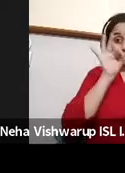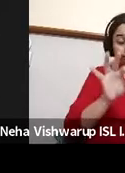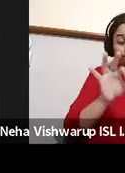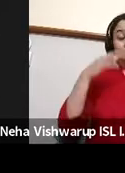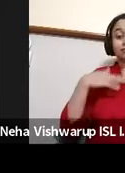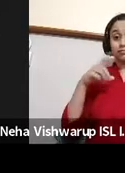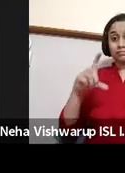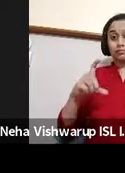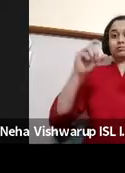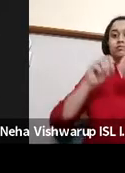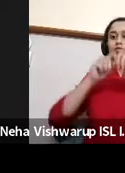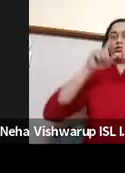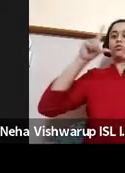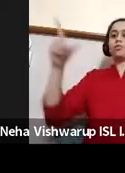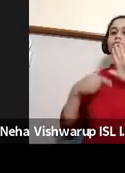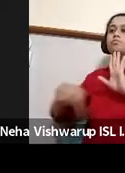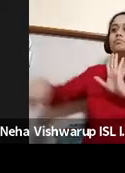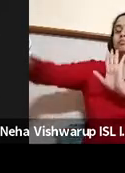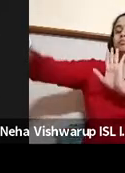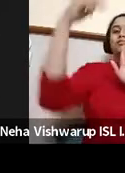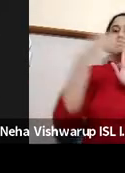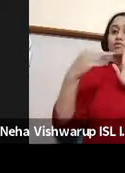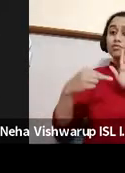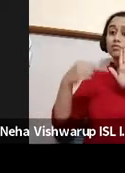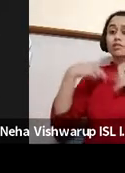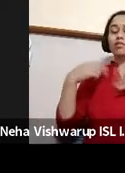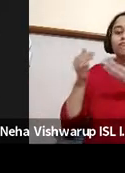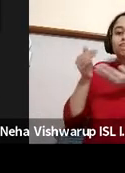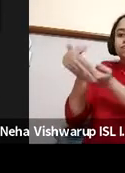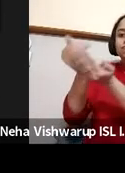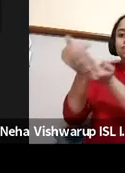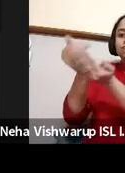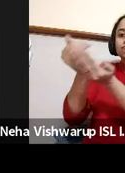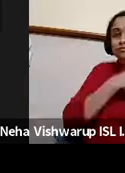opened us up to the possibility of thousands of other archives likely just as socially embedded